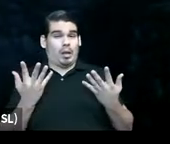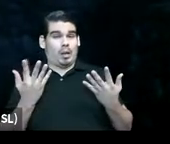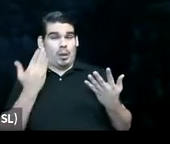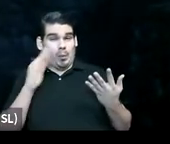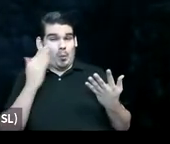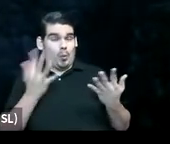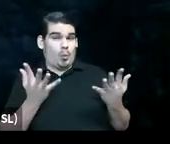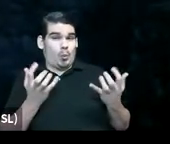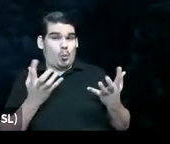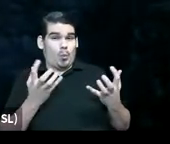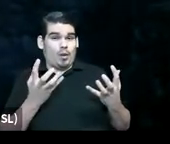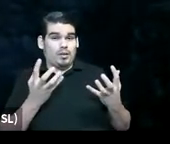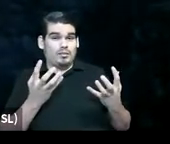Vice President: Okay.